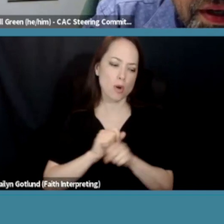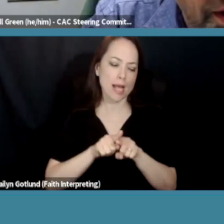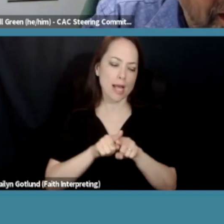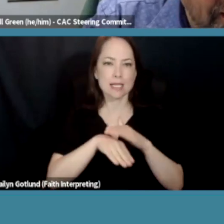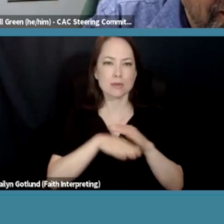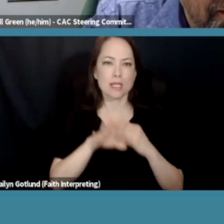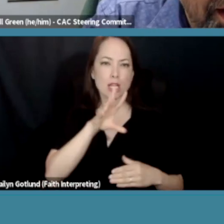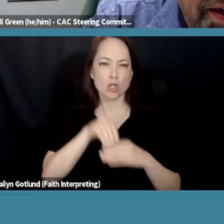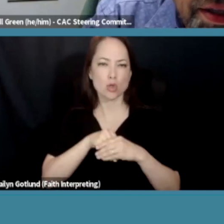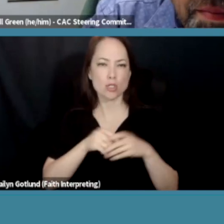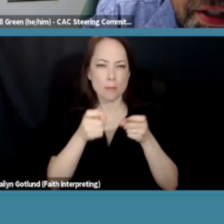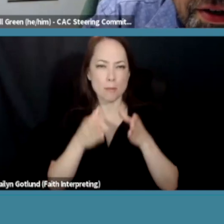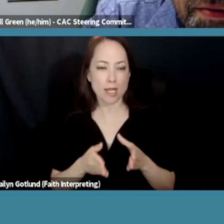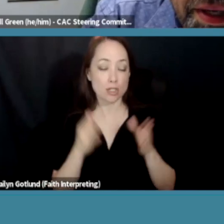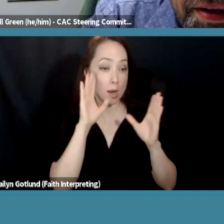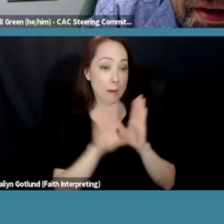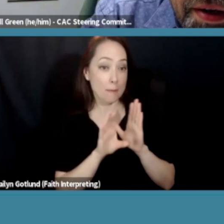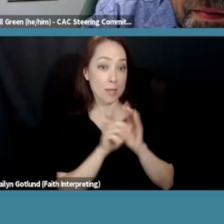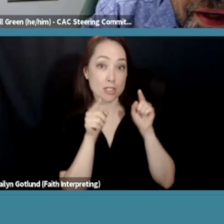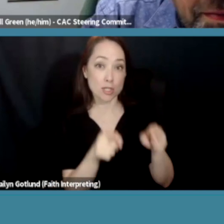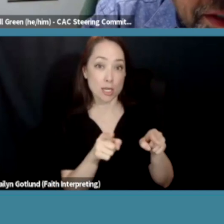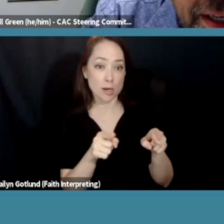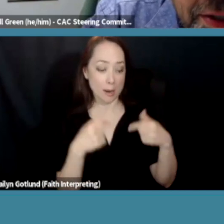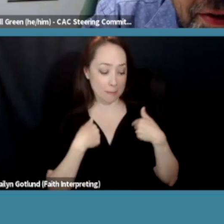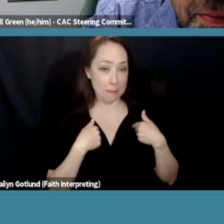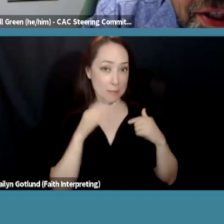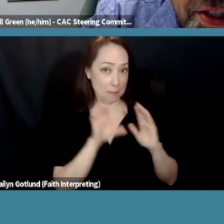On screen, there's a picture of me with same description,